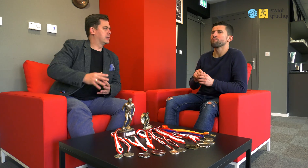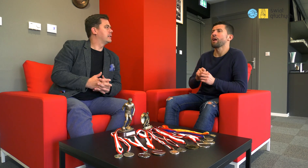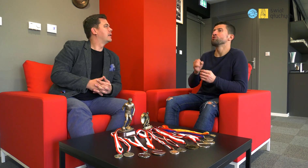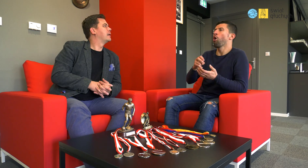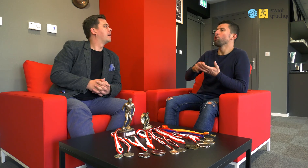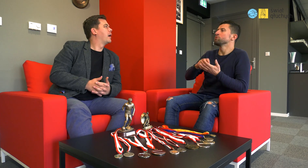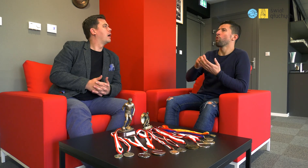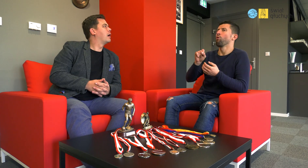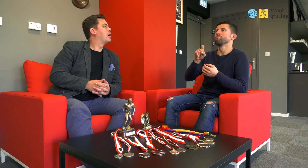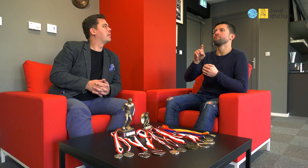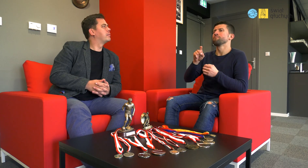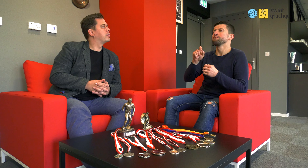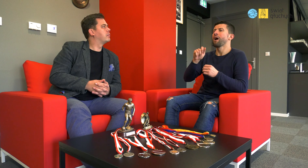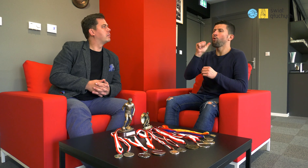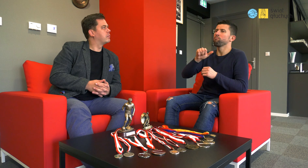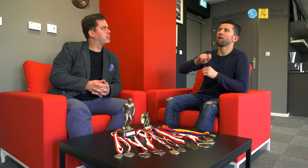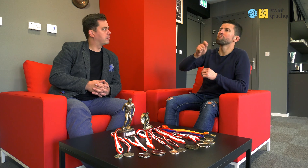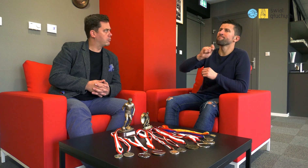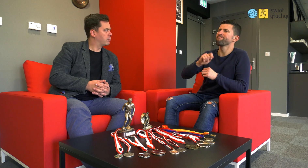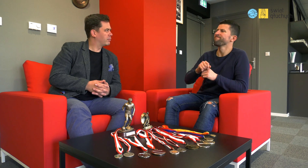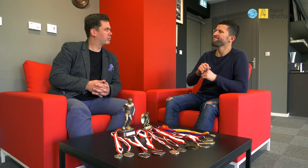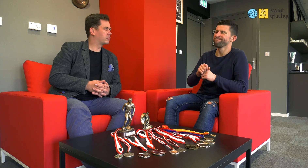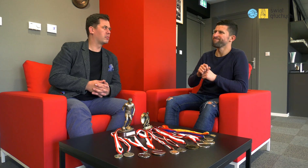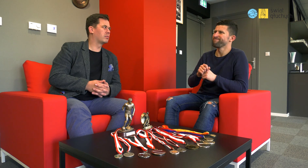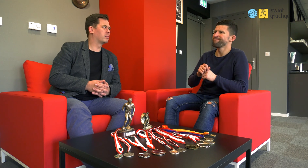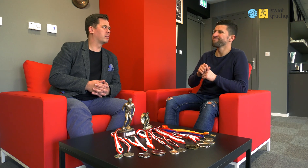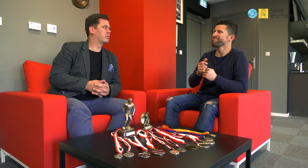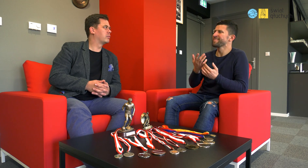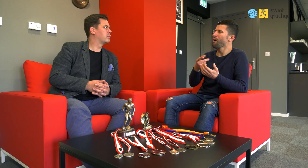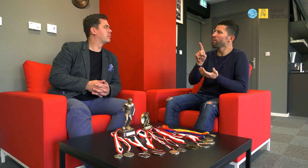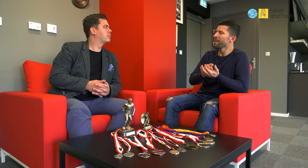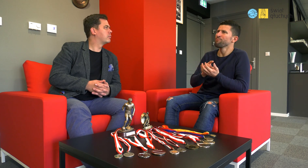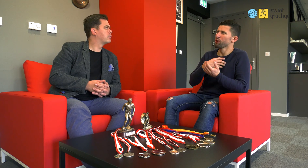Didn't manage to get anything on the trips.